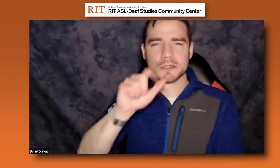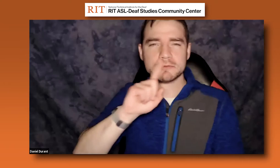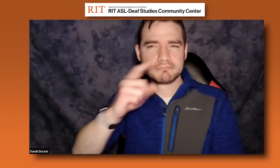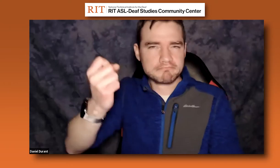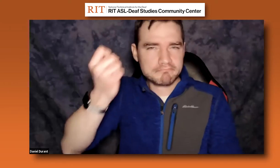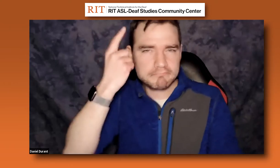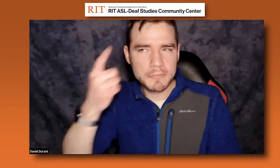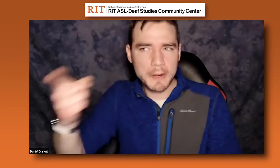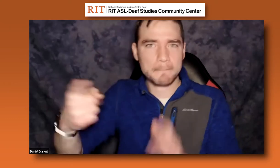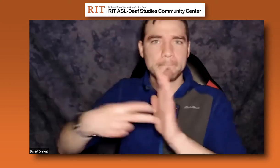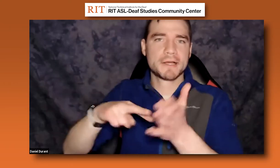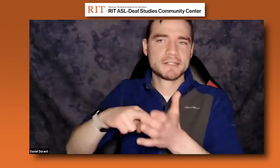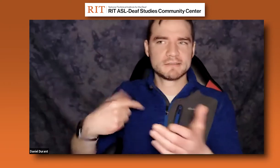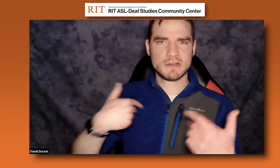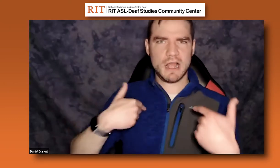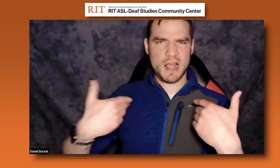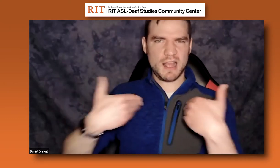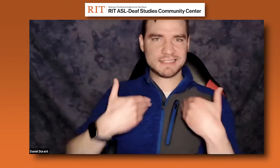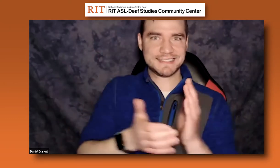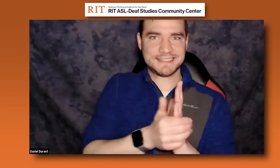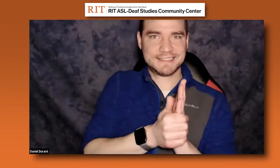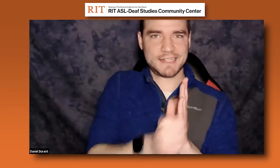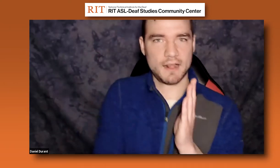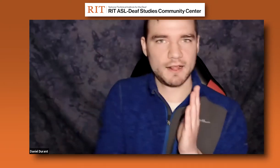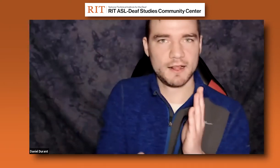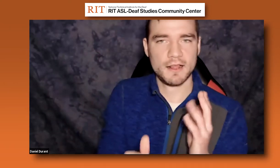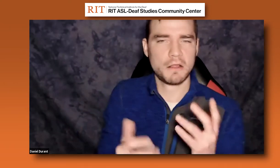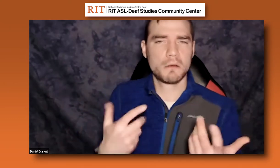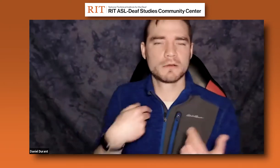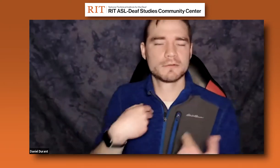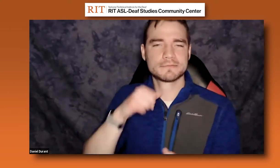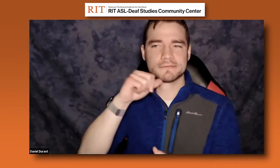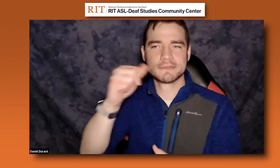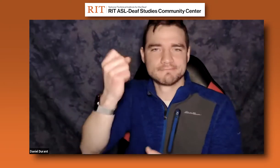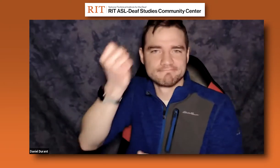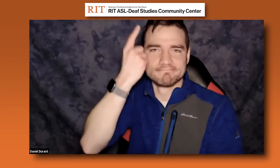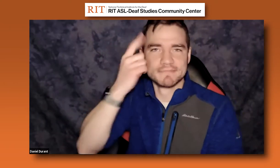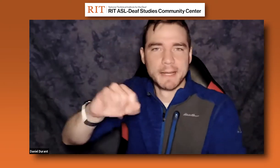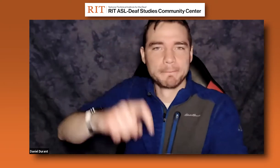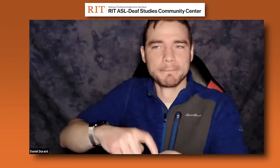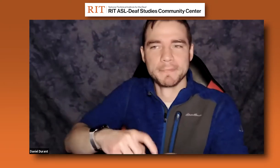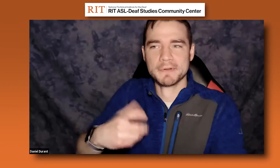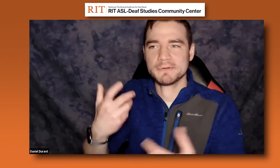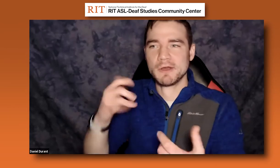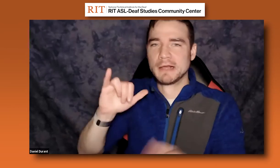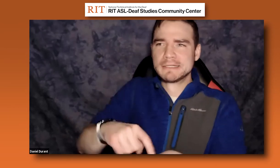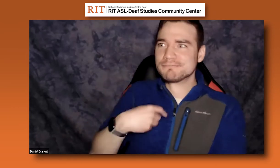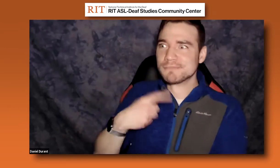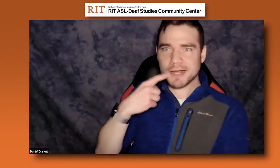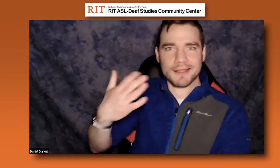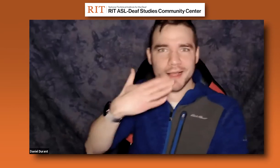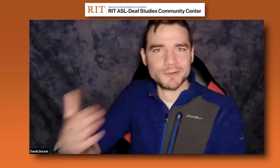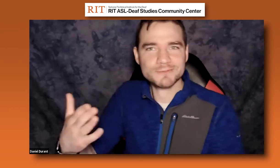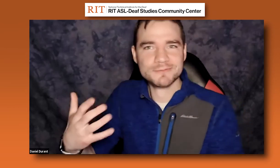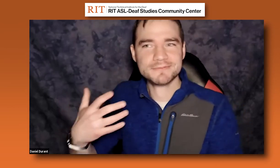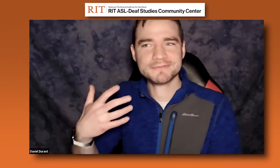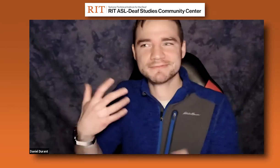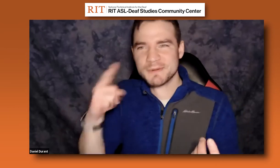that I signed onstage, and I didn't really understand at the time that it meant that I was talented and, you know,